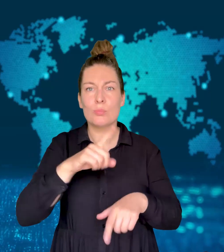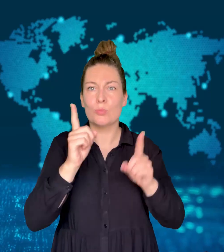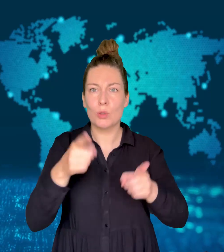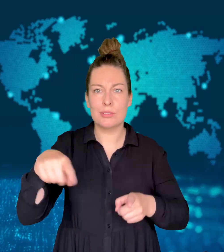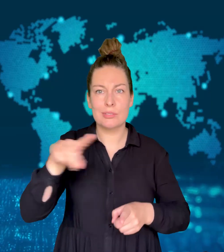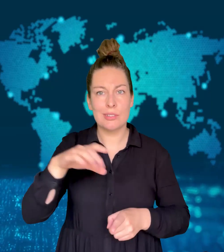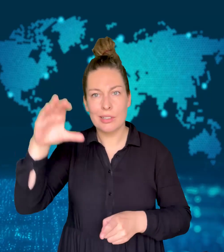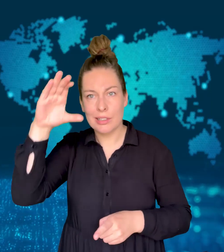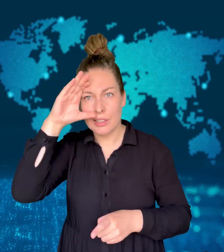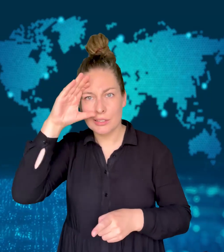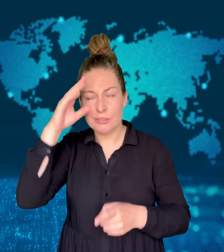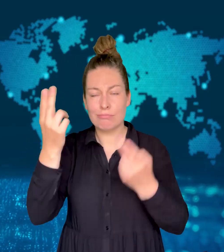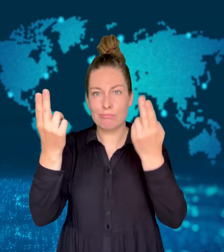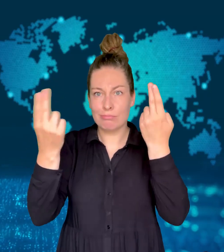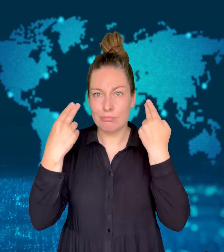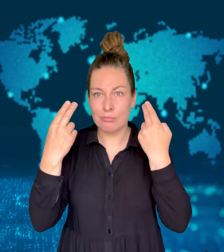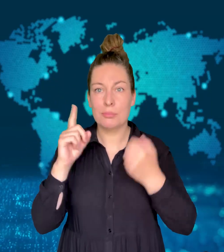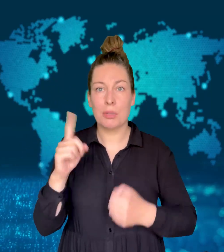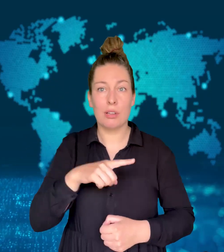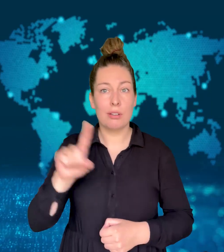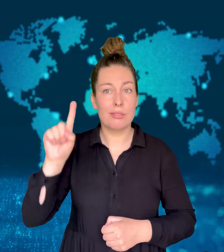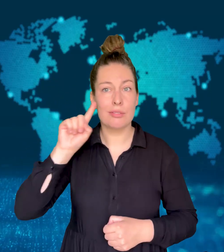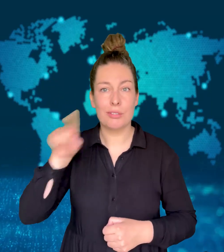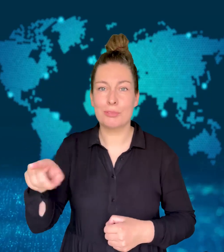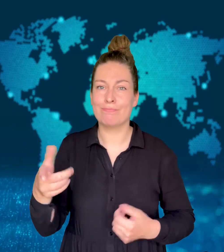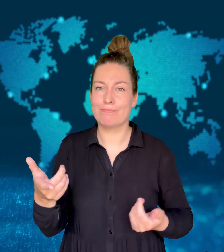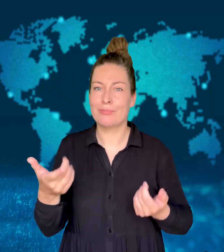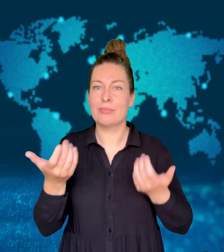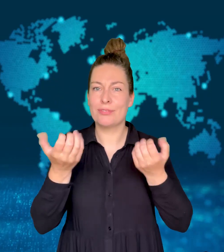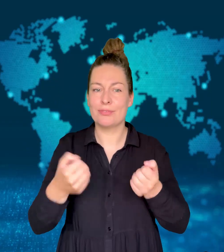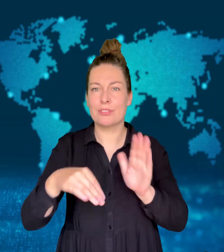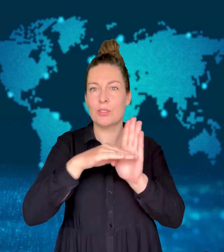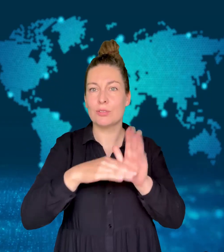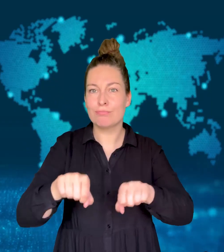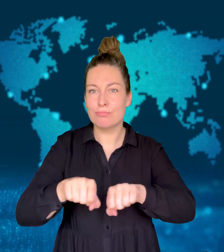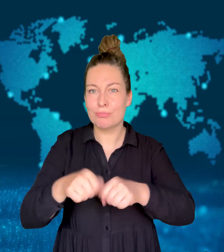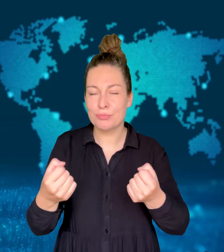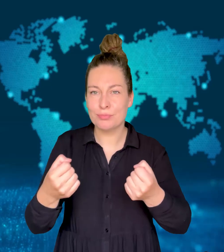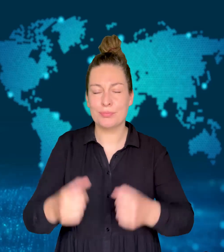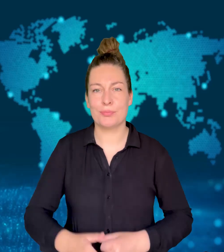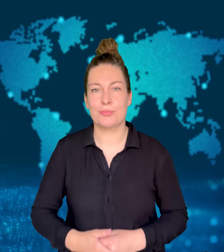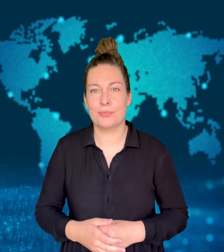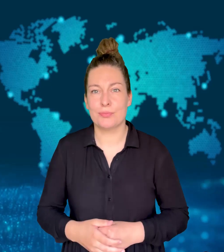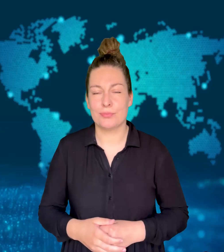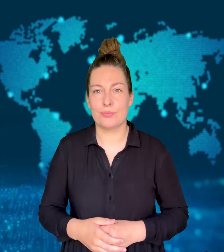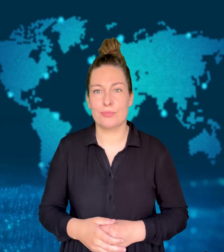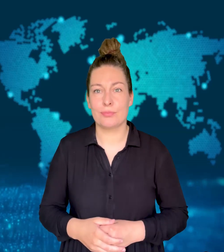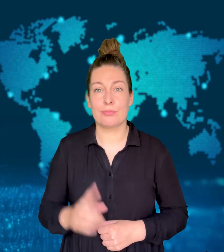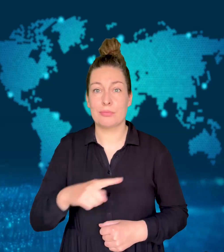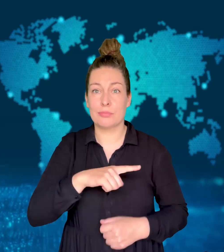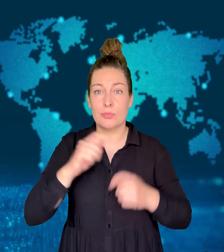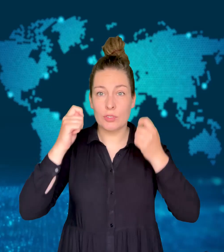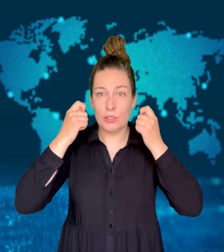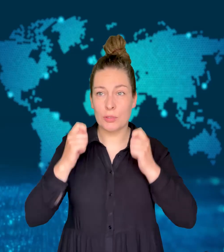disobedience to law enforcement.